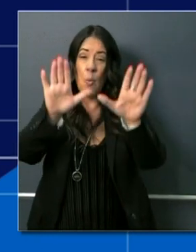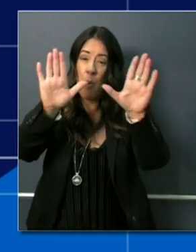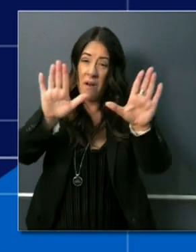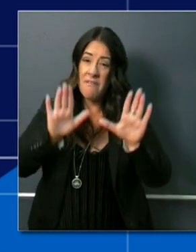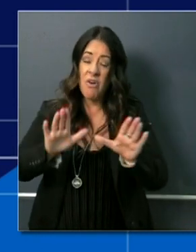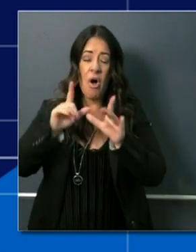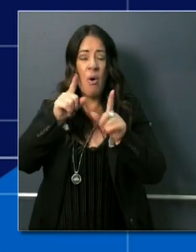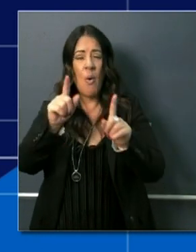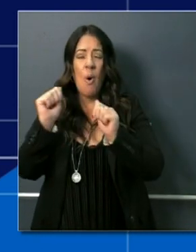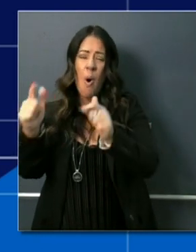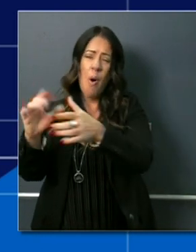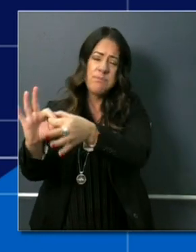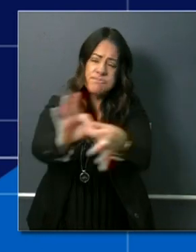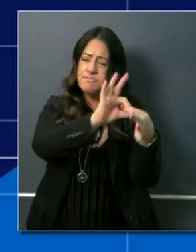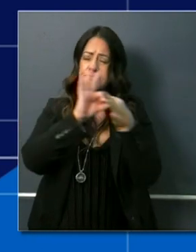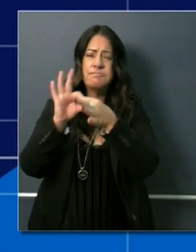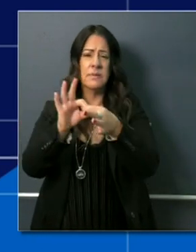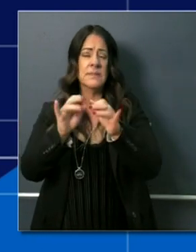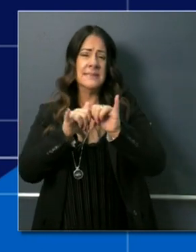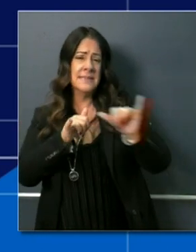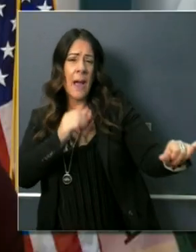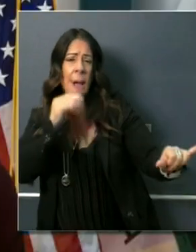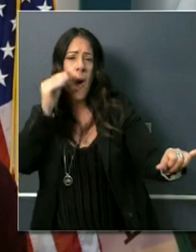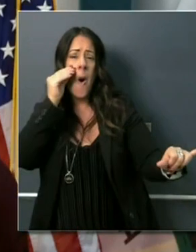GOING TO PEAK IN THE MANY WEEKS